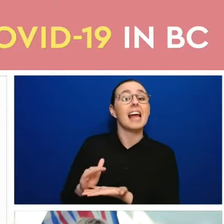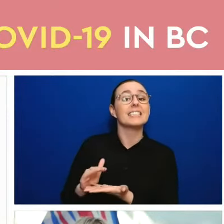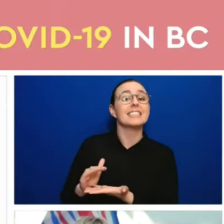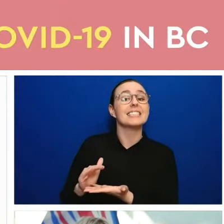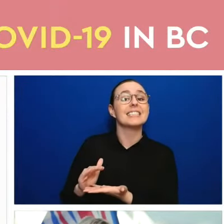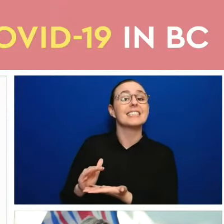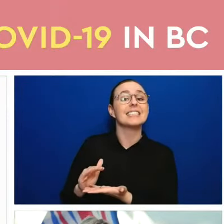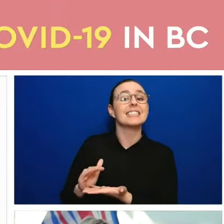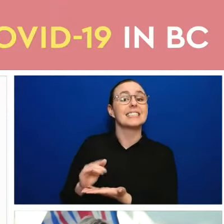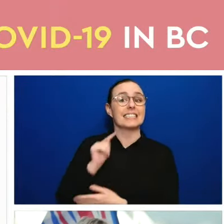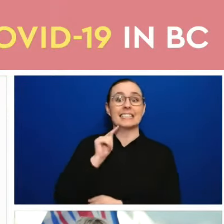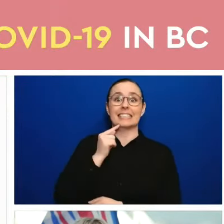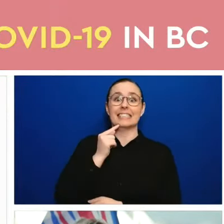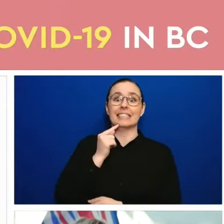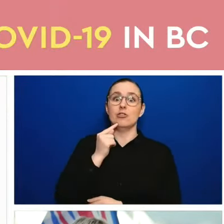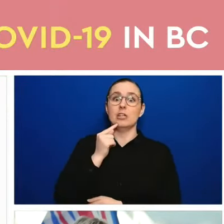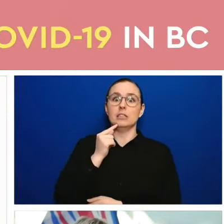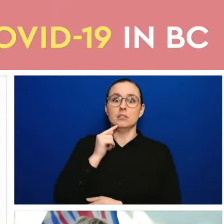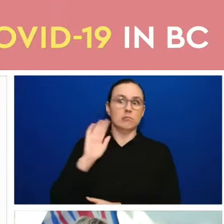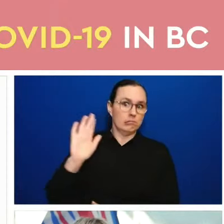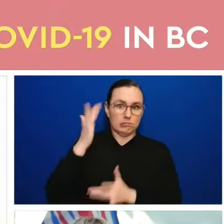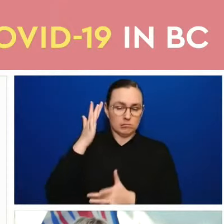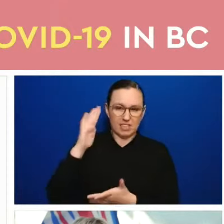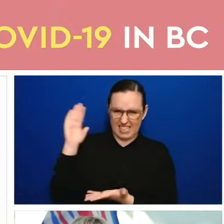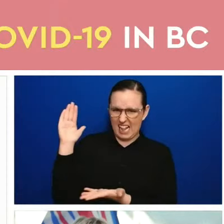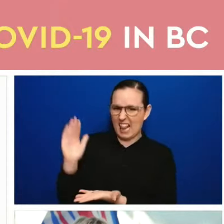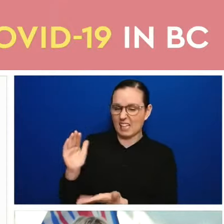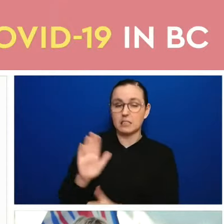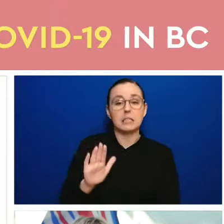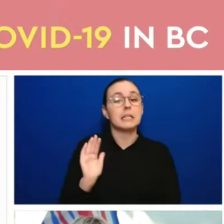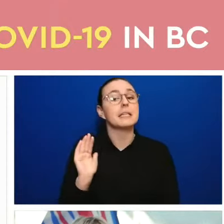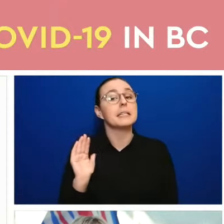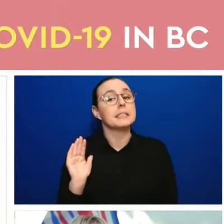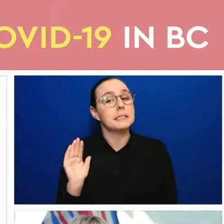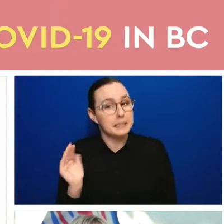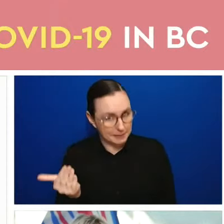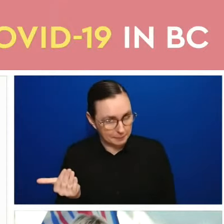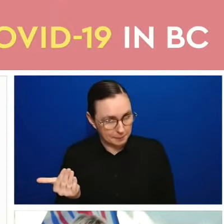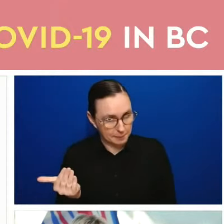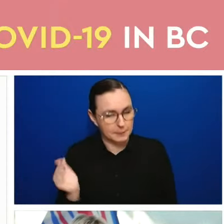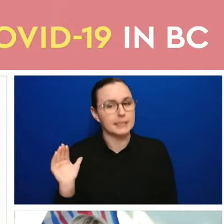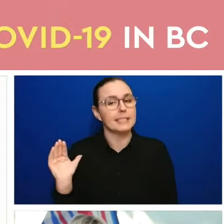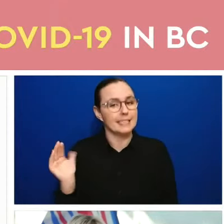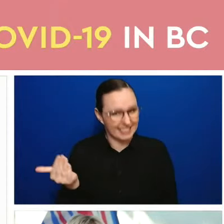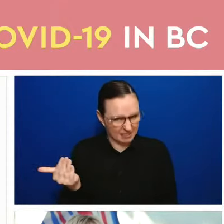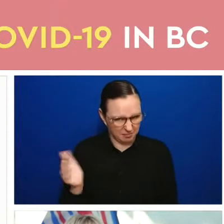if this -- Omicron itself is less virulent than Delta, we do